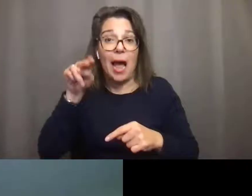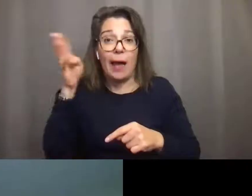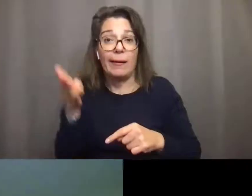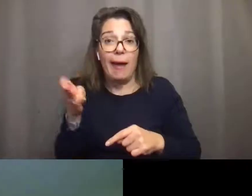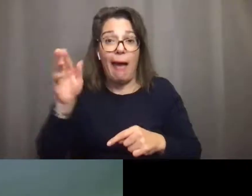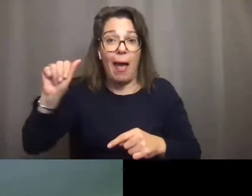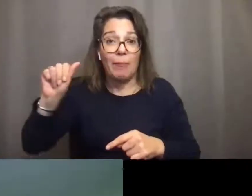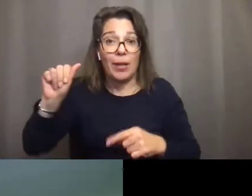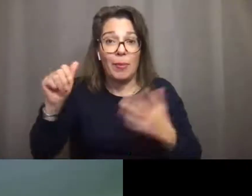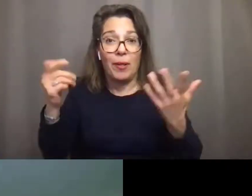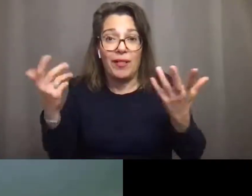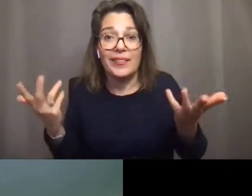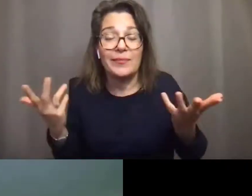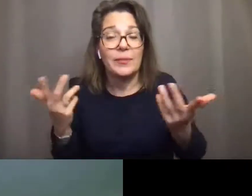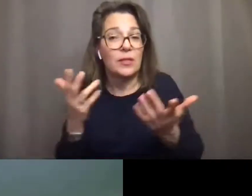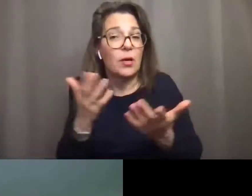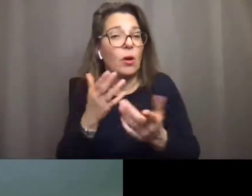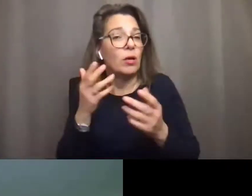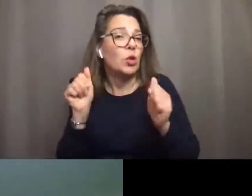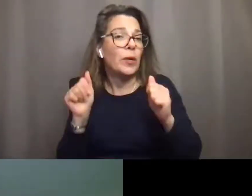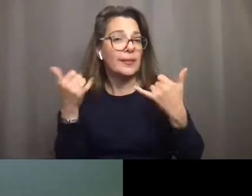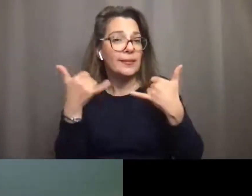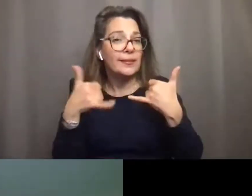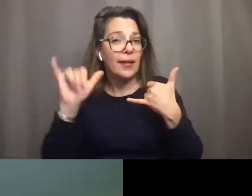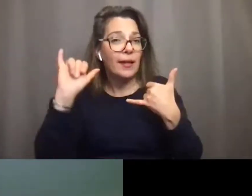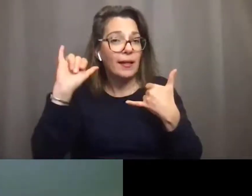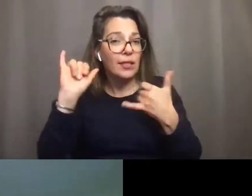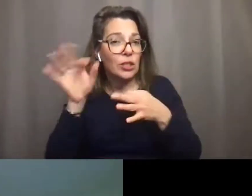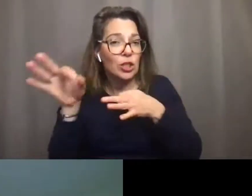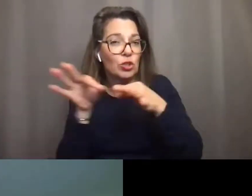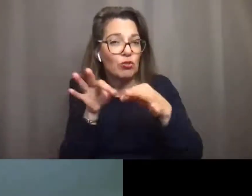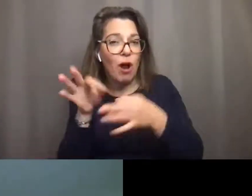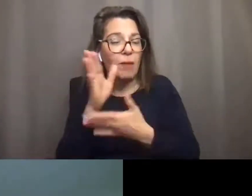But I think you can probably still describe scientific rigor